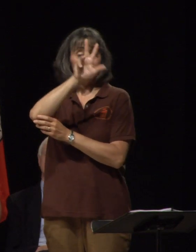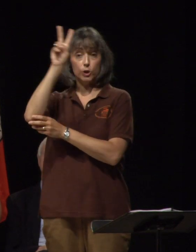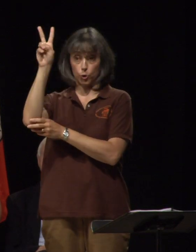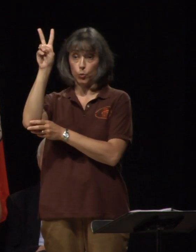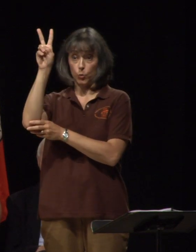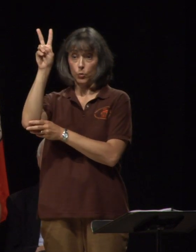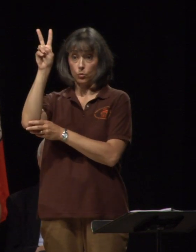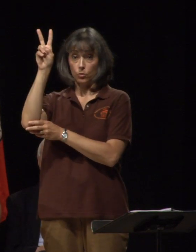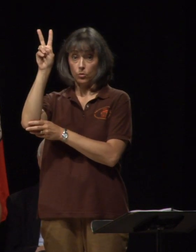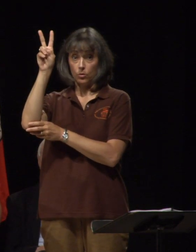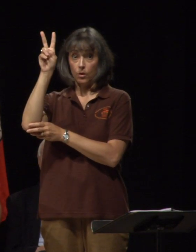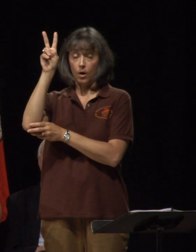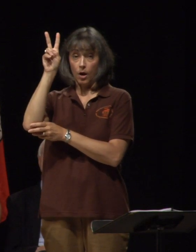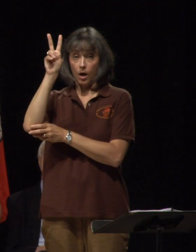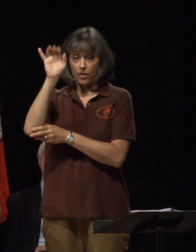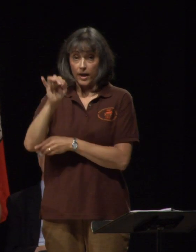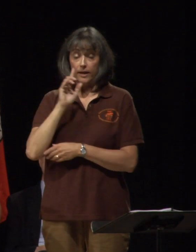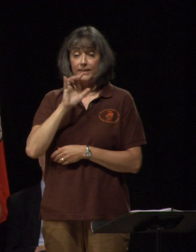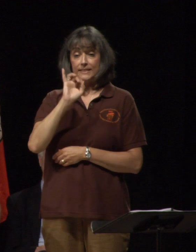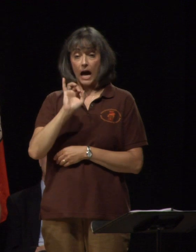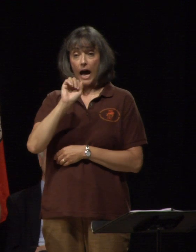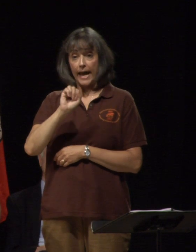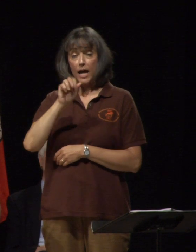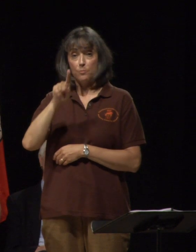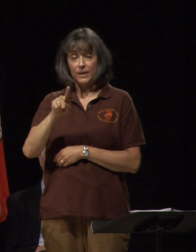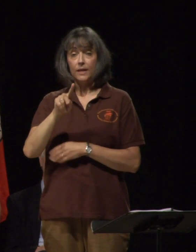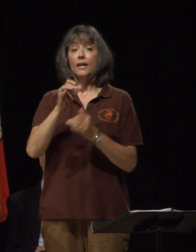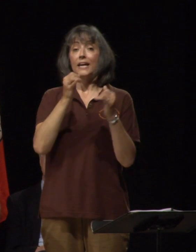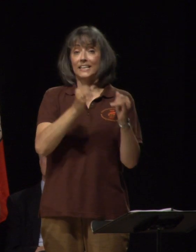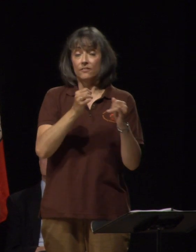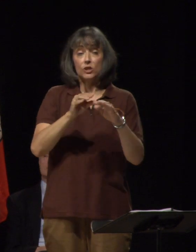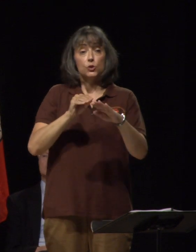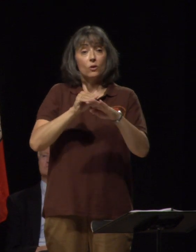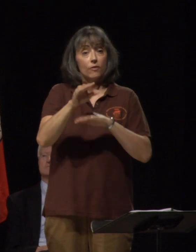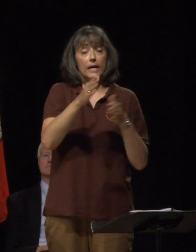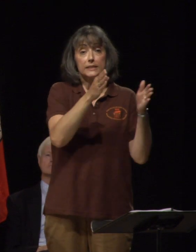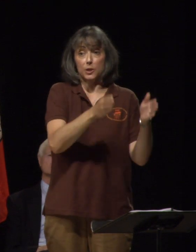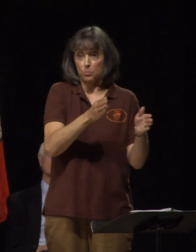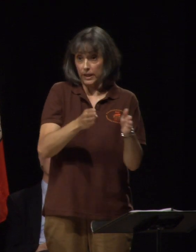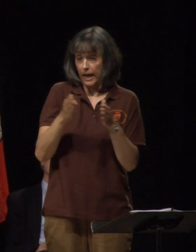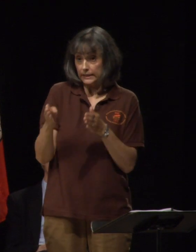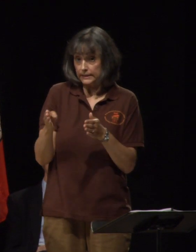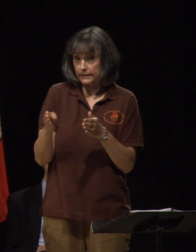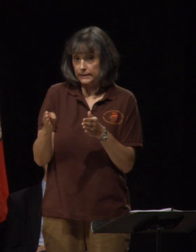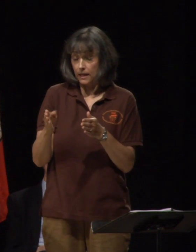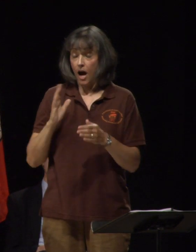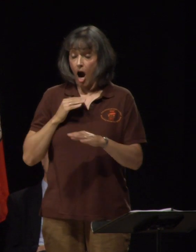INDIVIDUAL ADVISING PLANS THAT WERE CRAFTED BY OUR PROFESSIONAL ADVISING STAFF AND